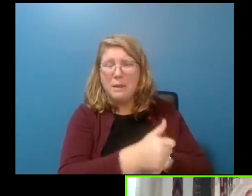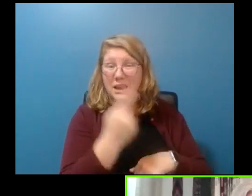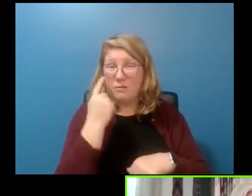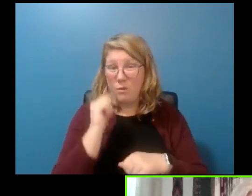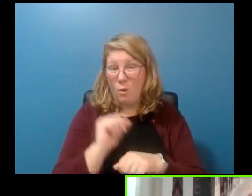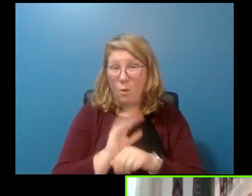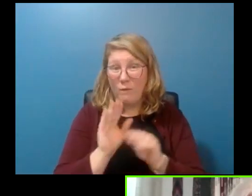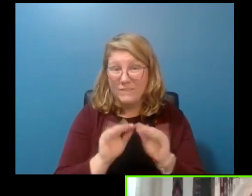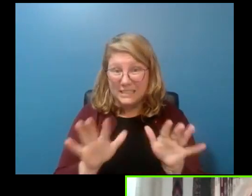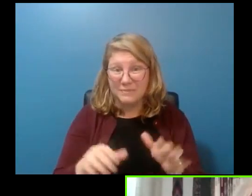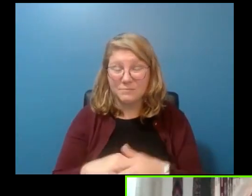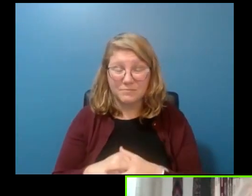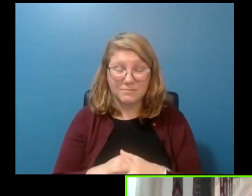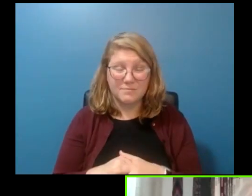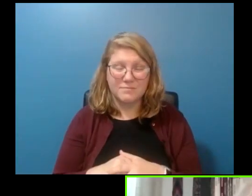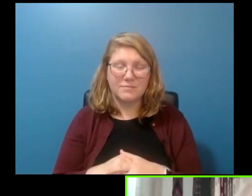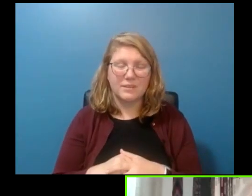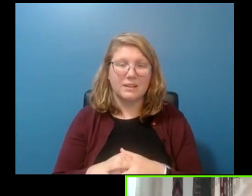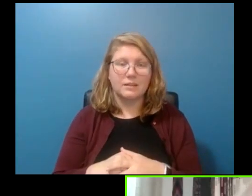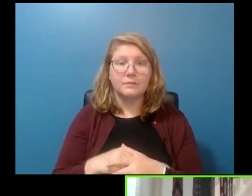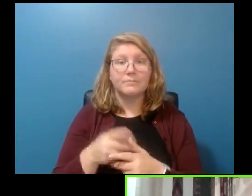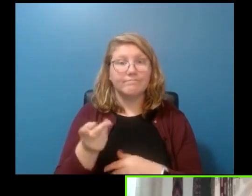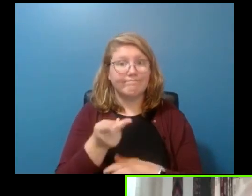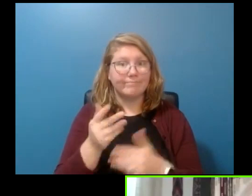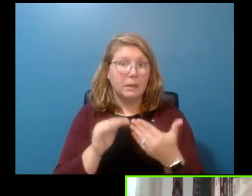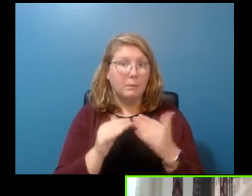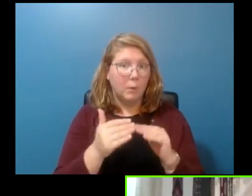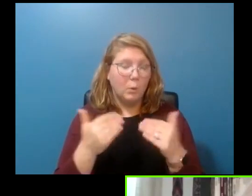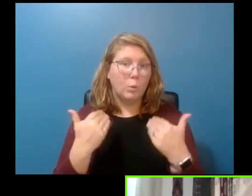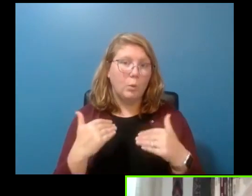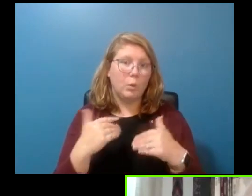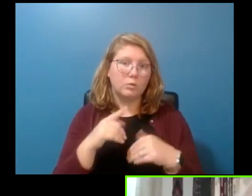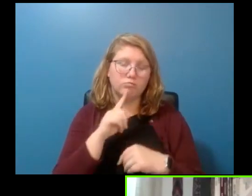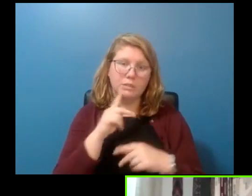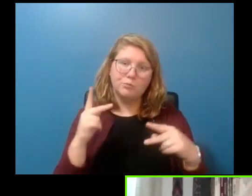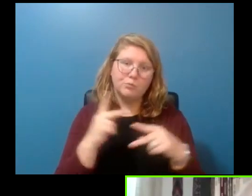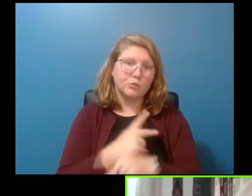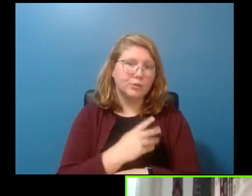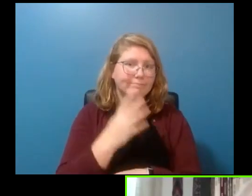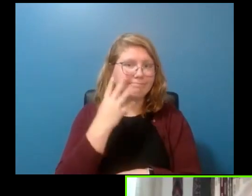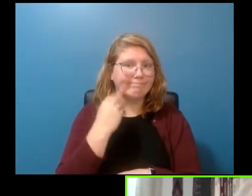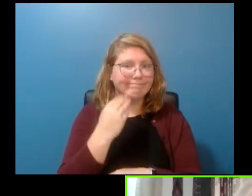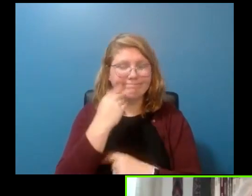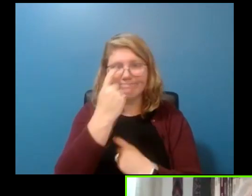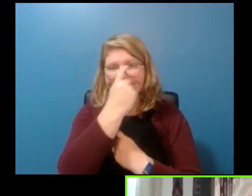distance learning. Not really the best set-up.le and again, it can be kind of